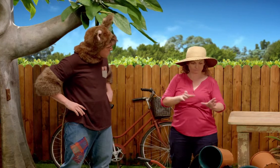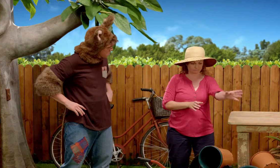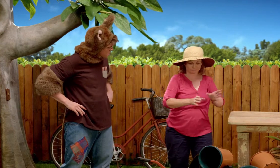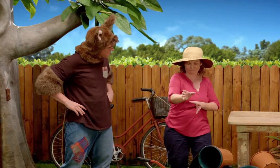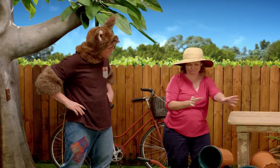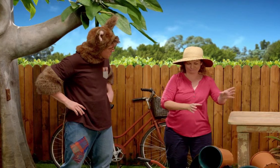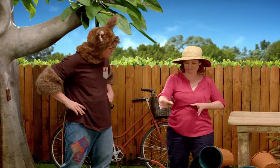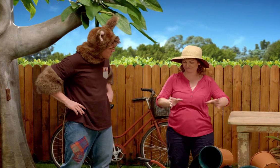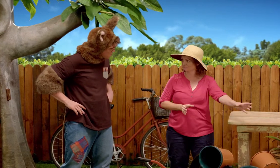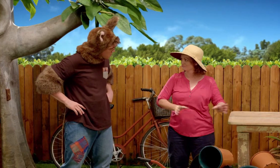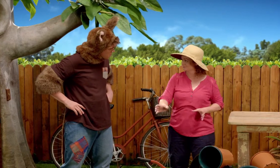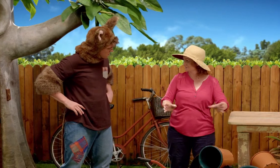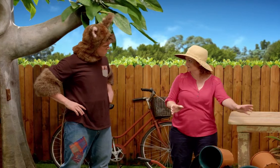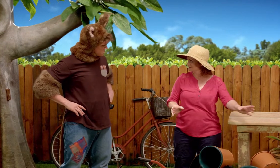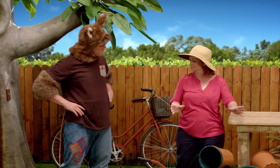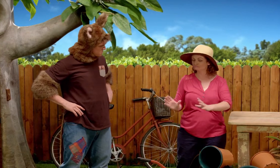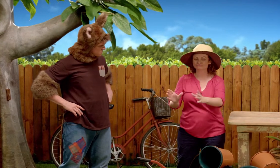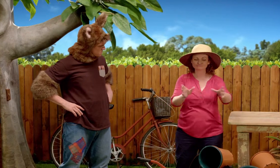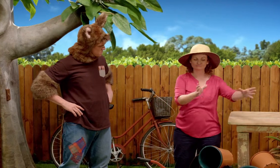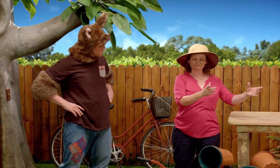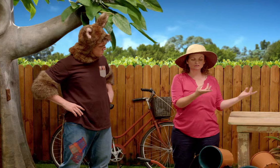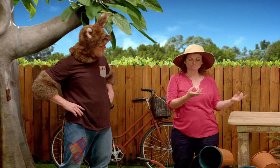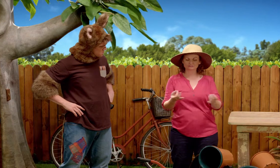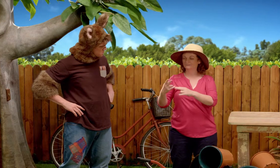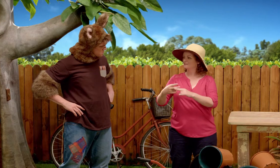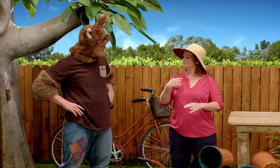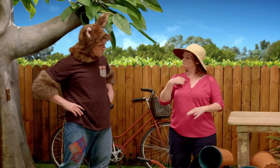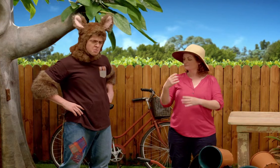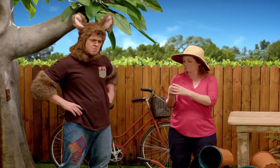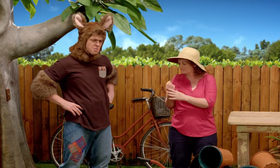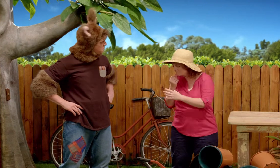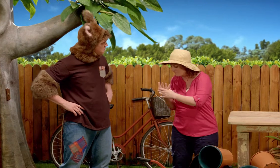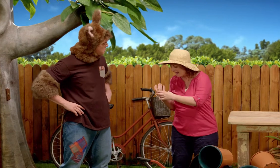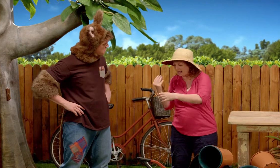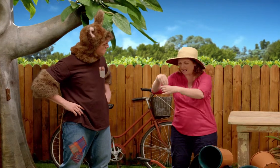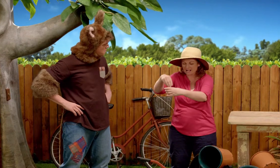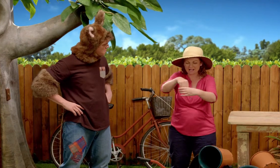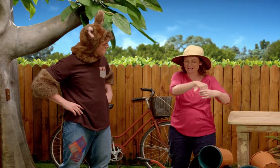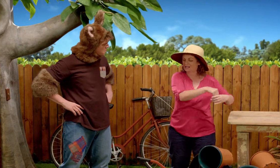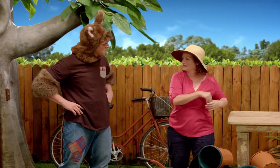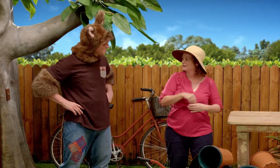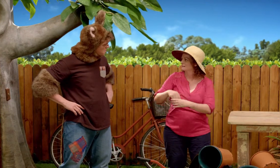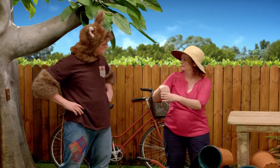And I would like you to sort them for me please. I want them sorted, because I'm going to plant some seeds in them.